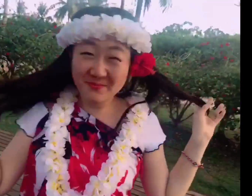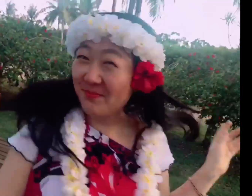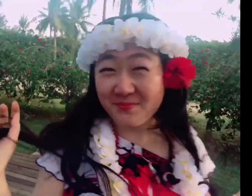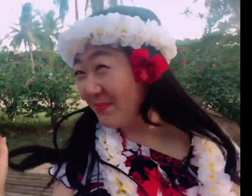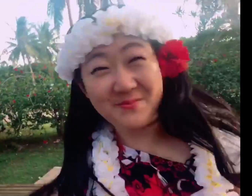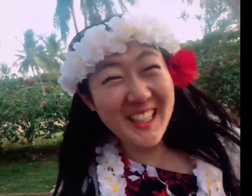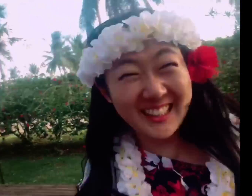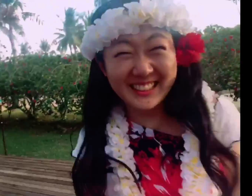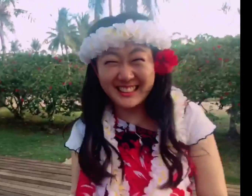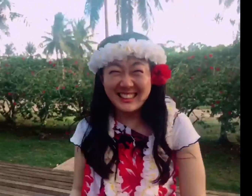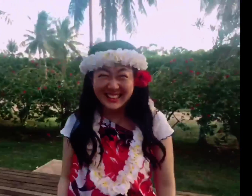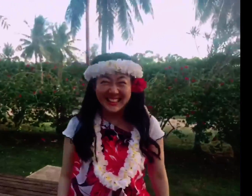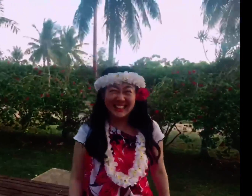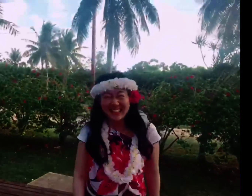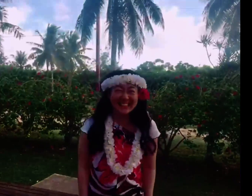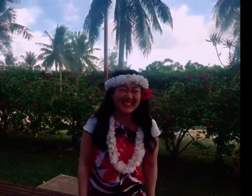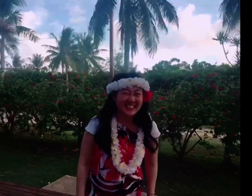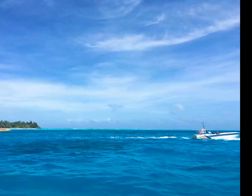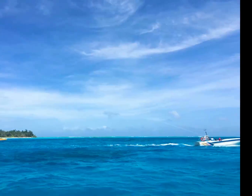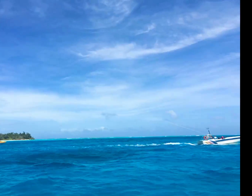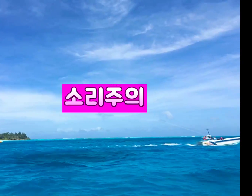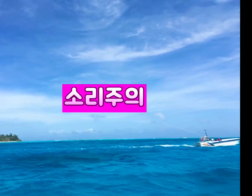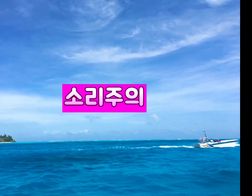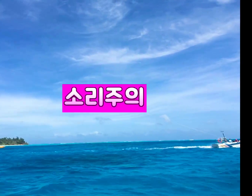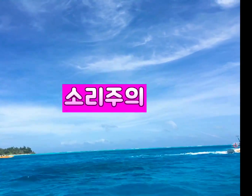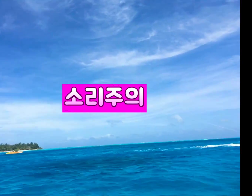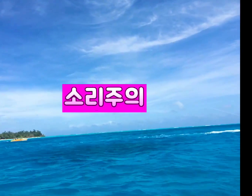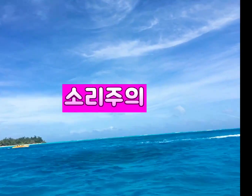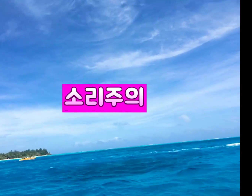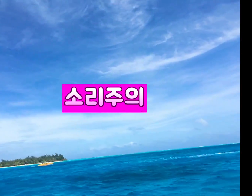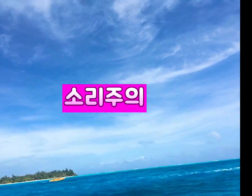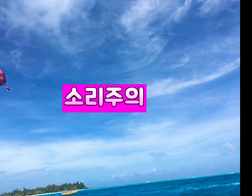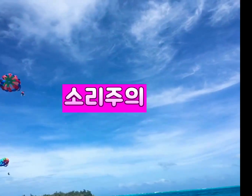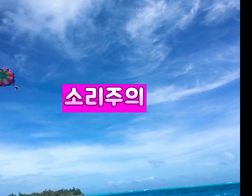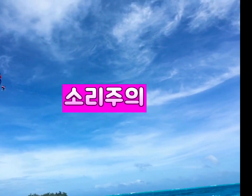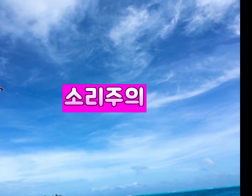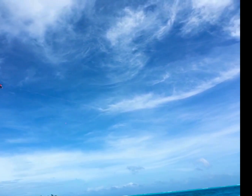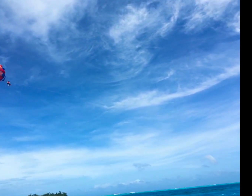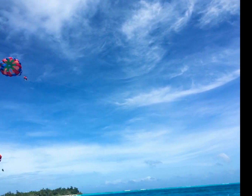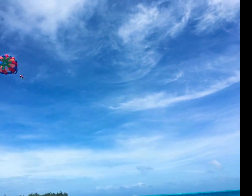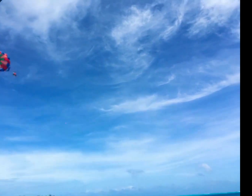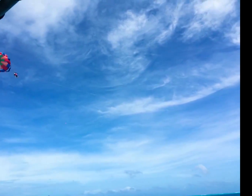의사소통하는데도 크게 어려움 이없었고 so traveling was easy 정말 만족스러운 여행이었어요 and communication was not difficult. 돌아오니까 한국에서는 뿌연 미세먼지 가 when we came back to korea 저희를 반기고 있었네요 fine dust welcomed us.